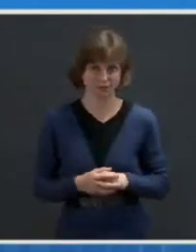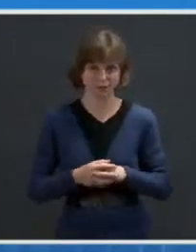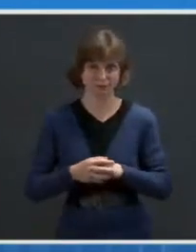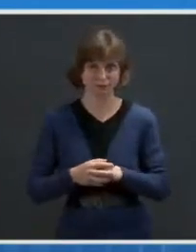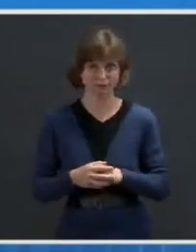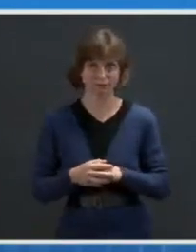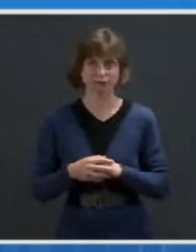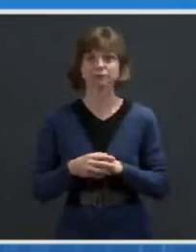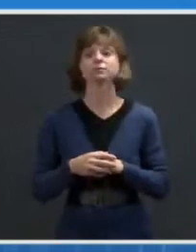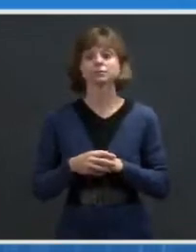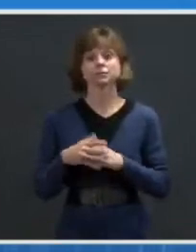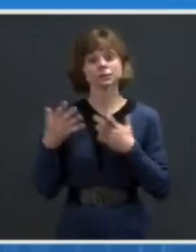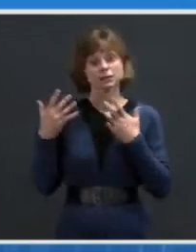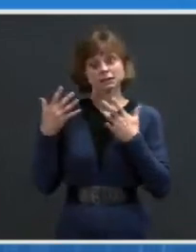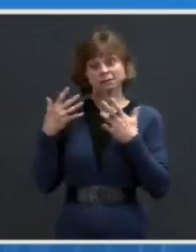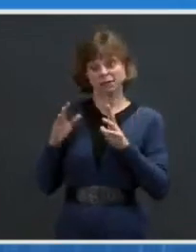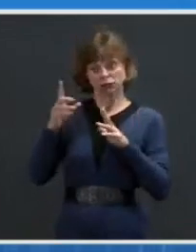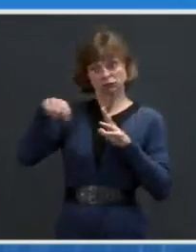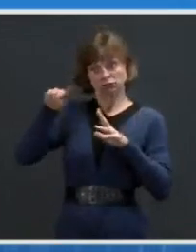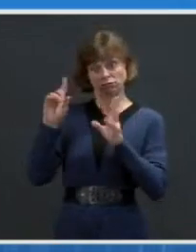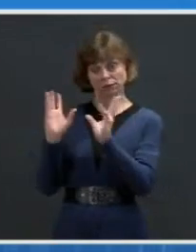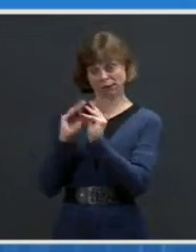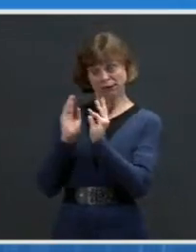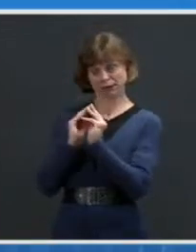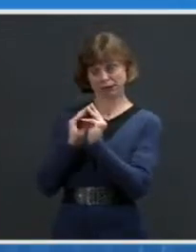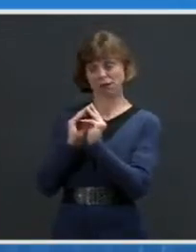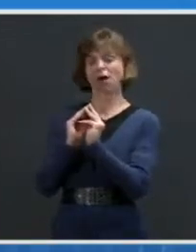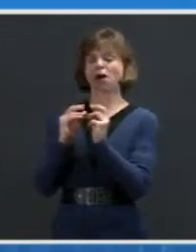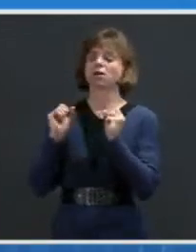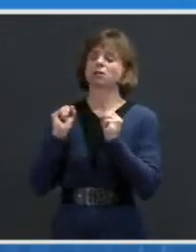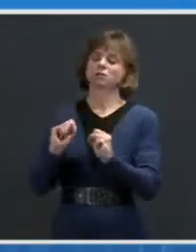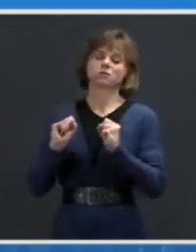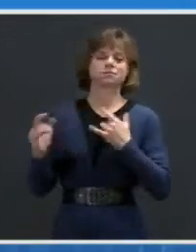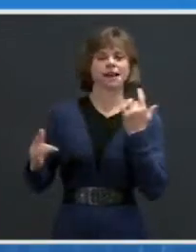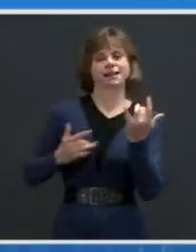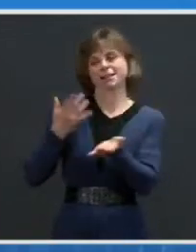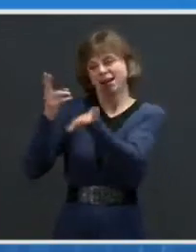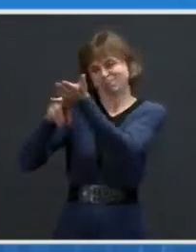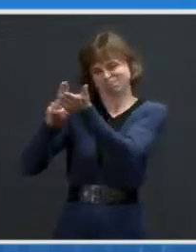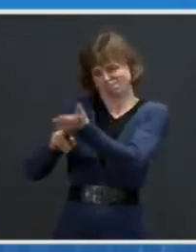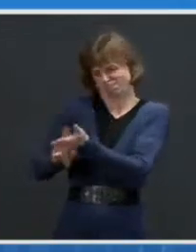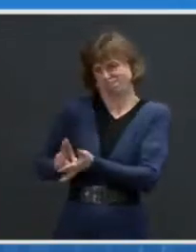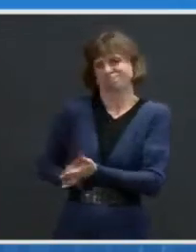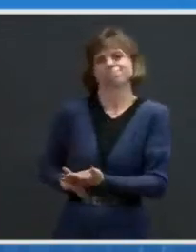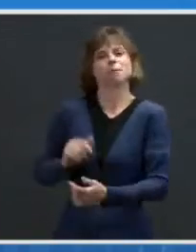AND EFFICACY SEE OF JANSSENS